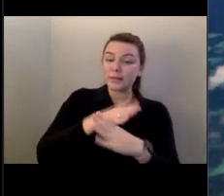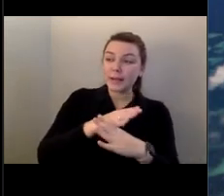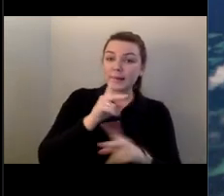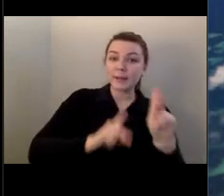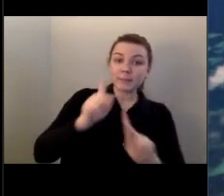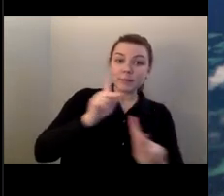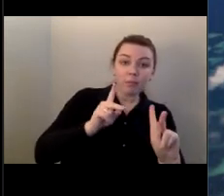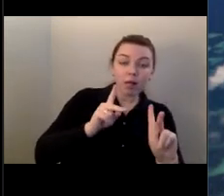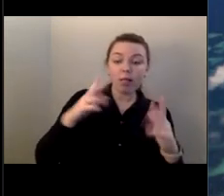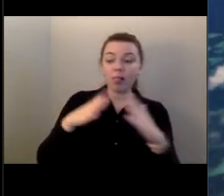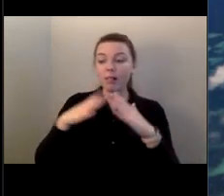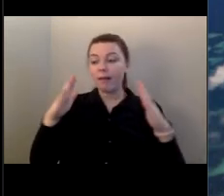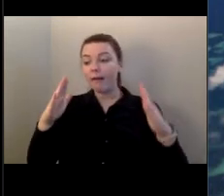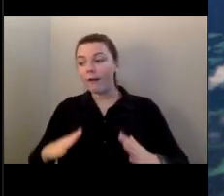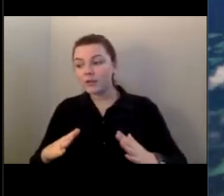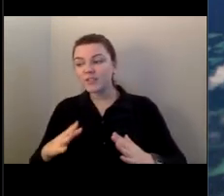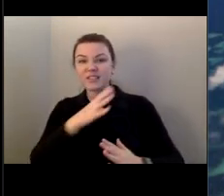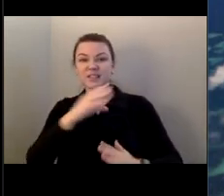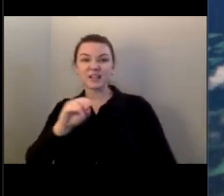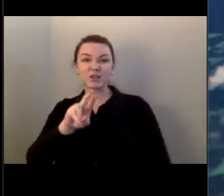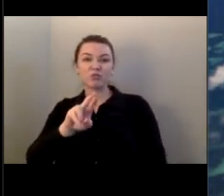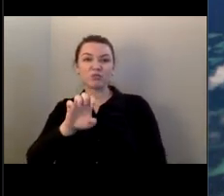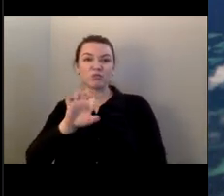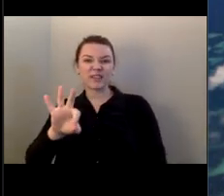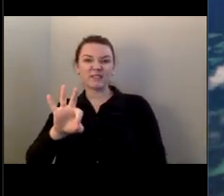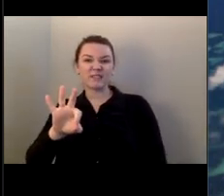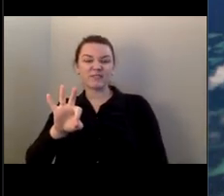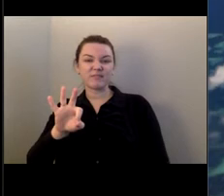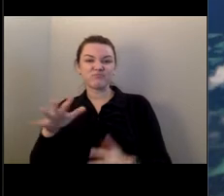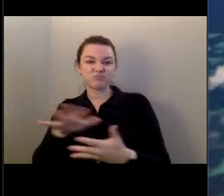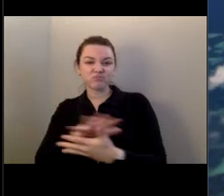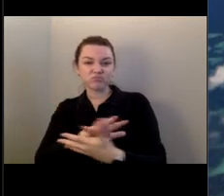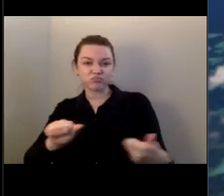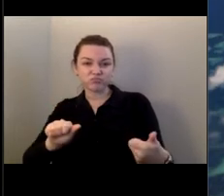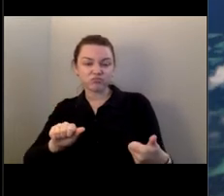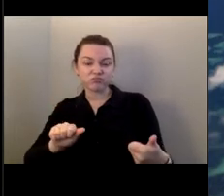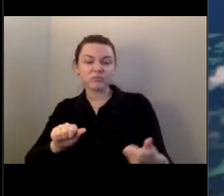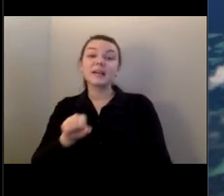When reefs are damaged or destroyed, the absence of this natural barrier